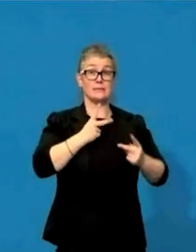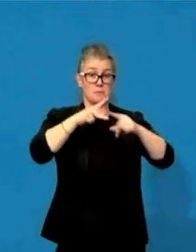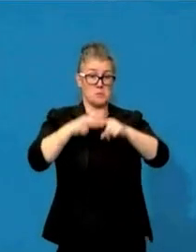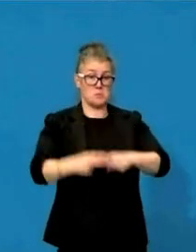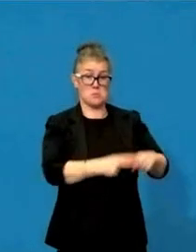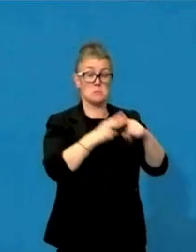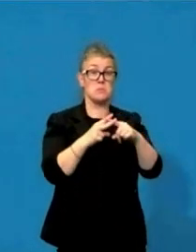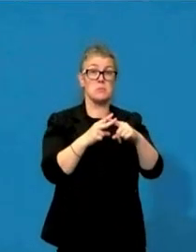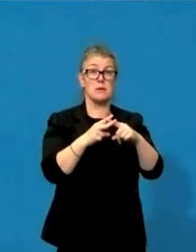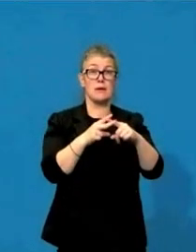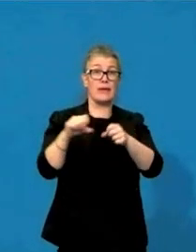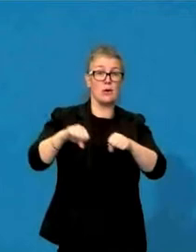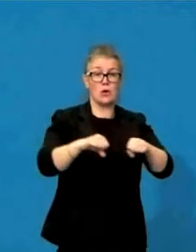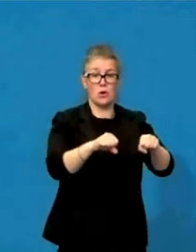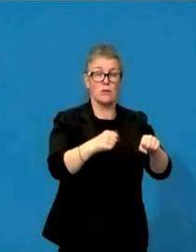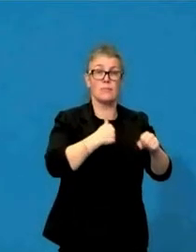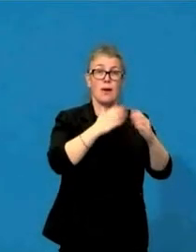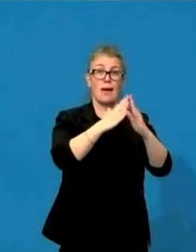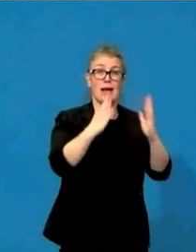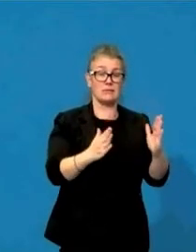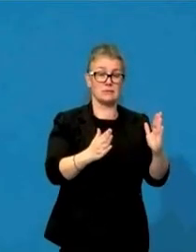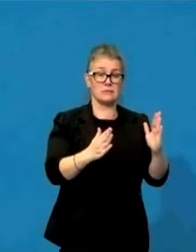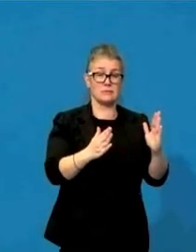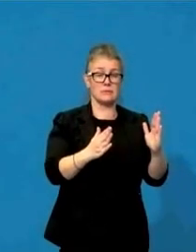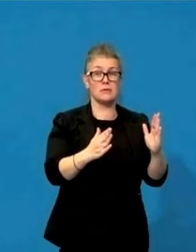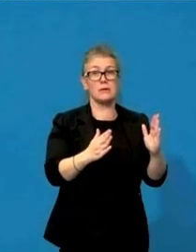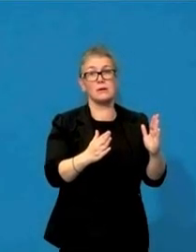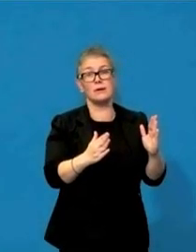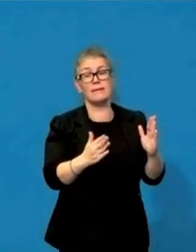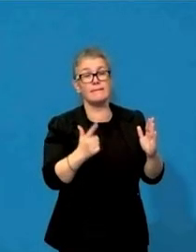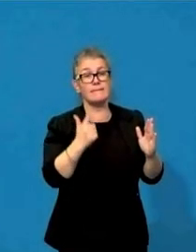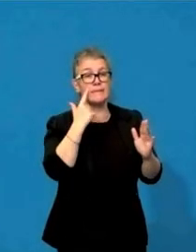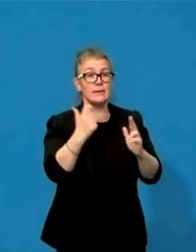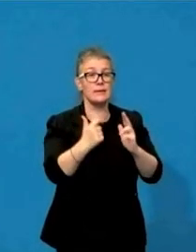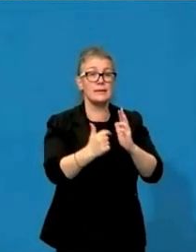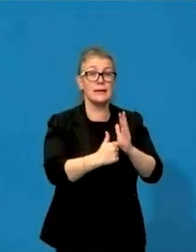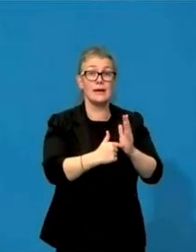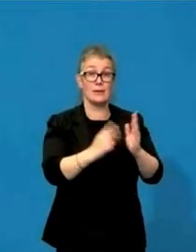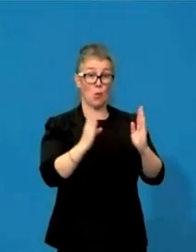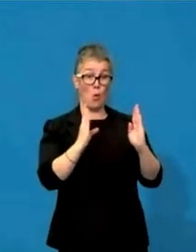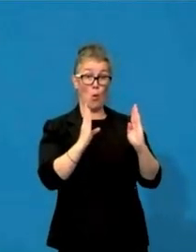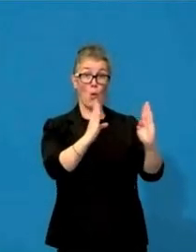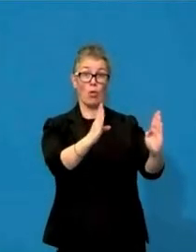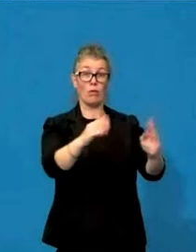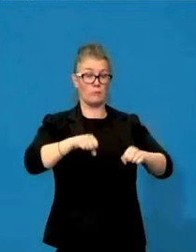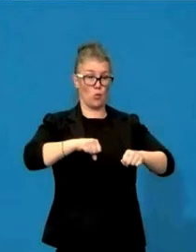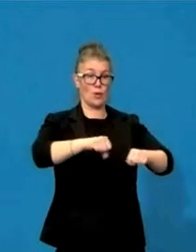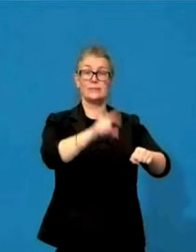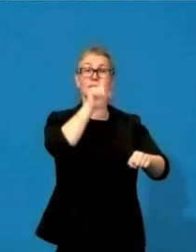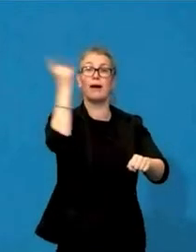to my home and we realised that the home hoist couldn't fit down the passage because the legs on the hoist was too long to turn.